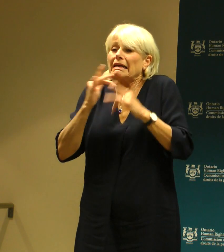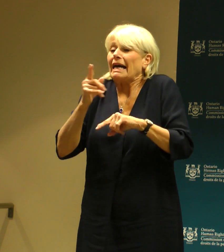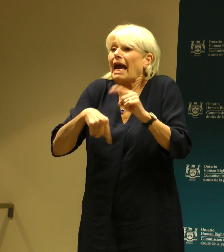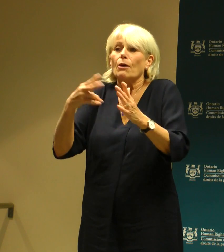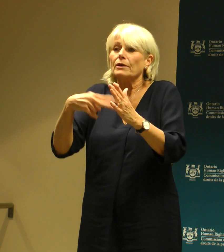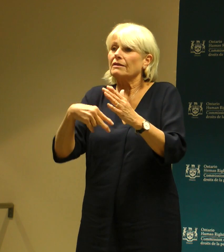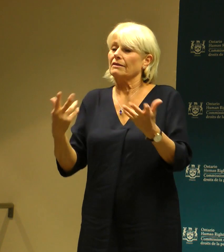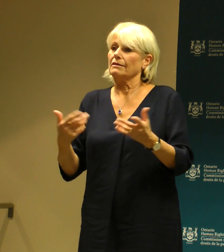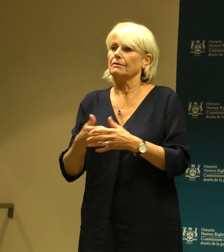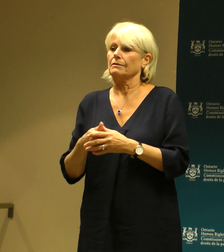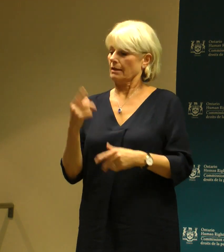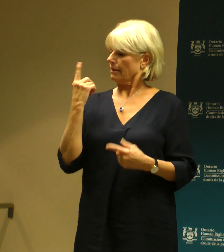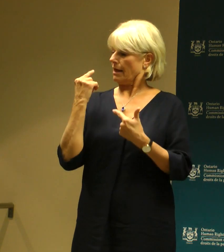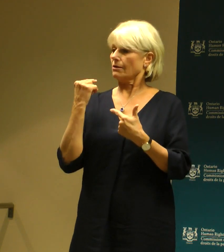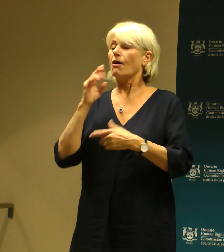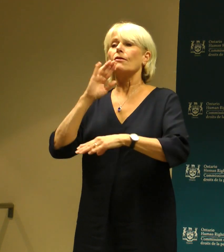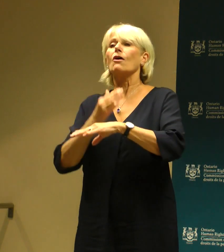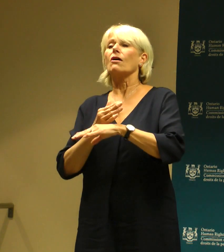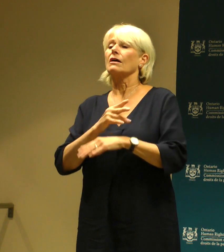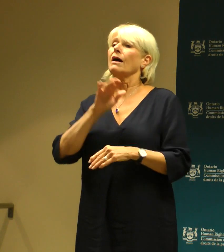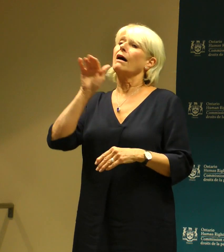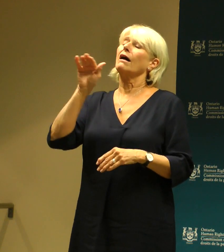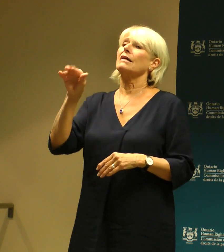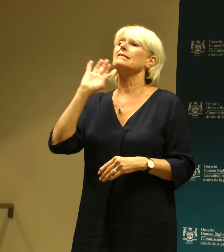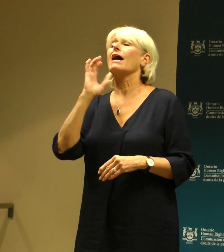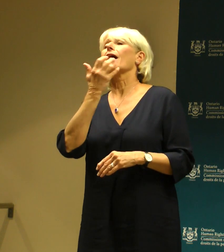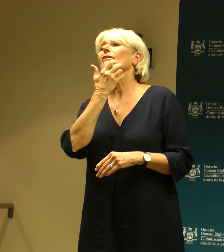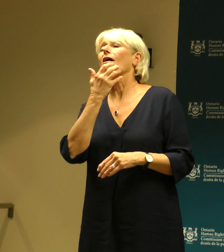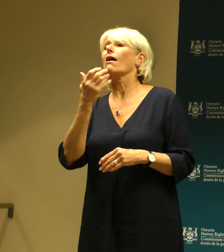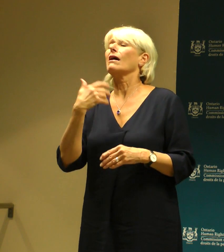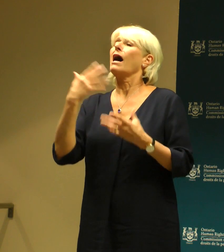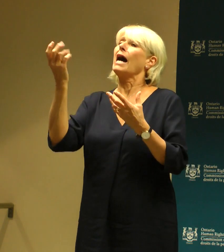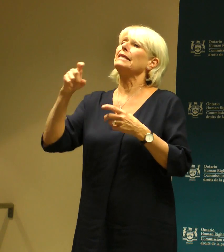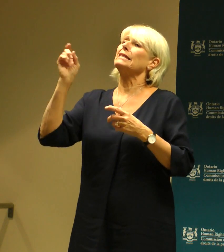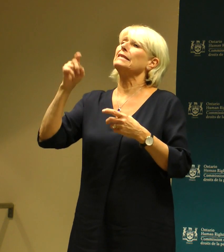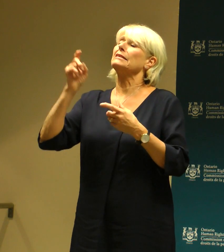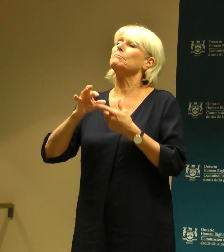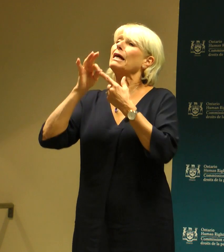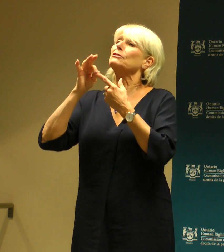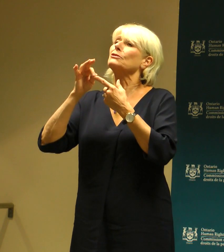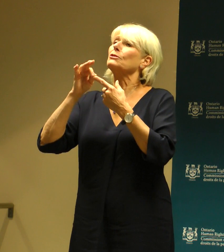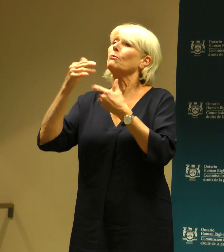Last year, her daughter asked Santa Claus for a unique present, the power to read.